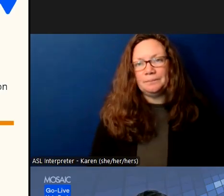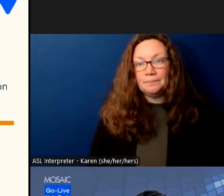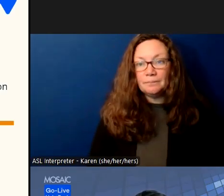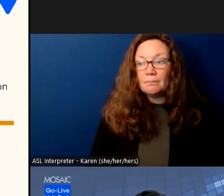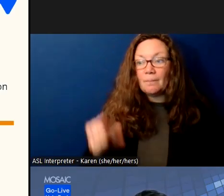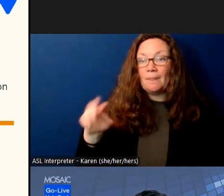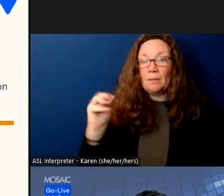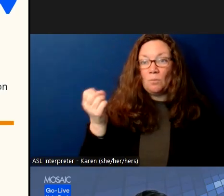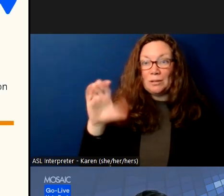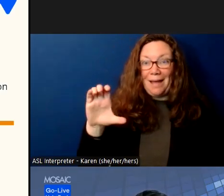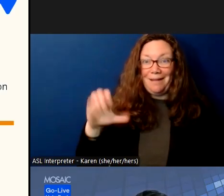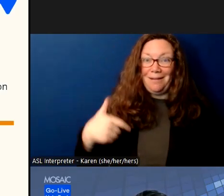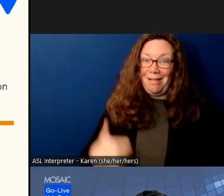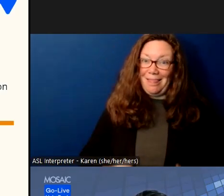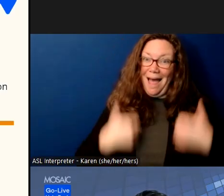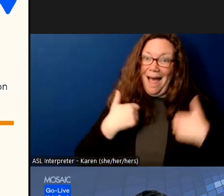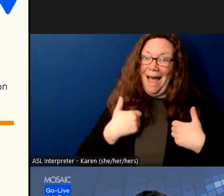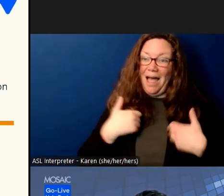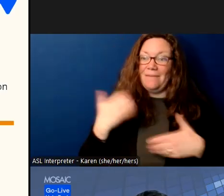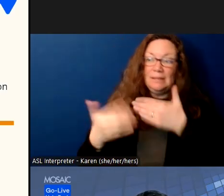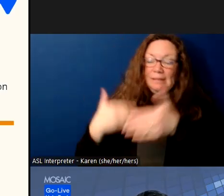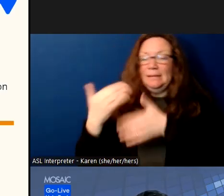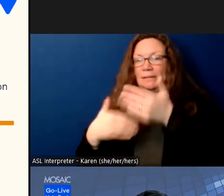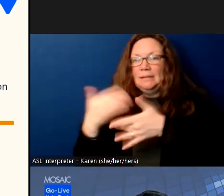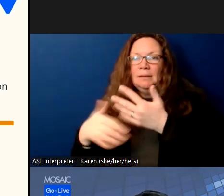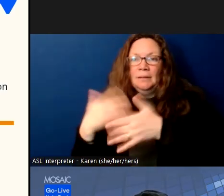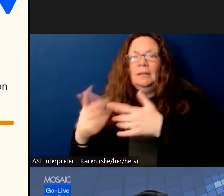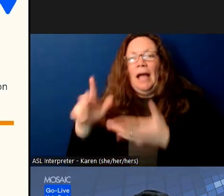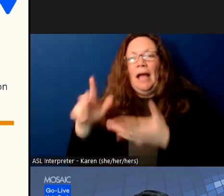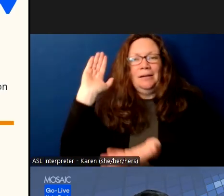Again, we are in extended hours for at least the first two weeks.